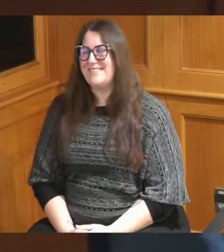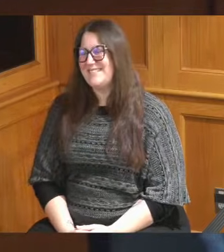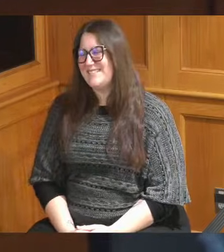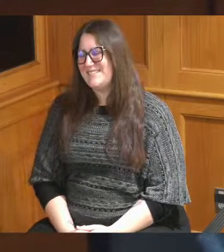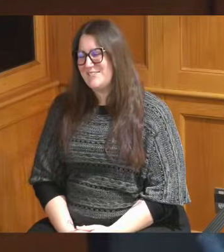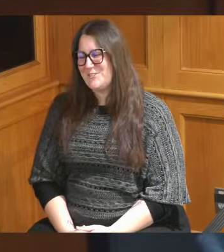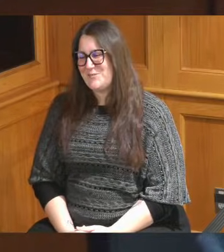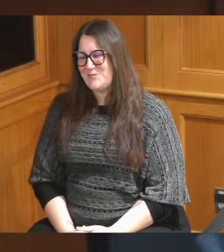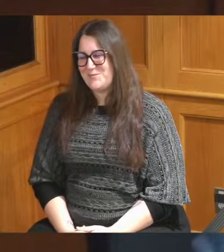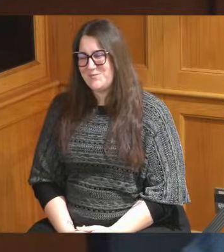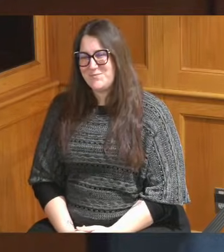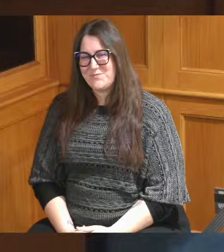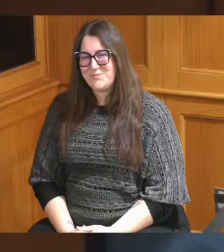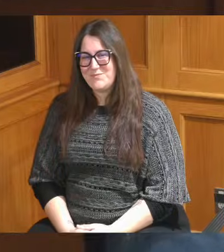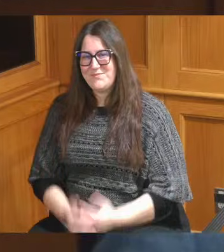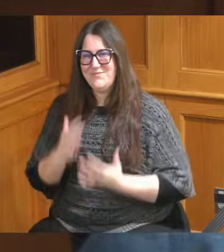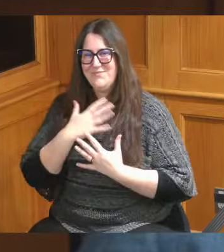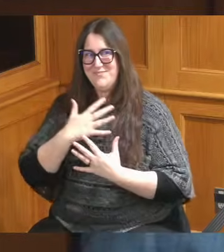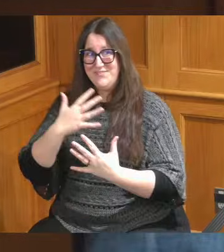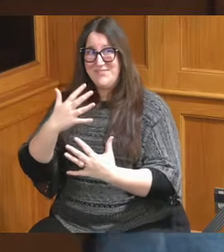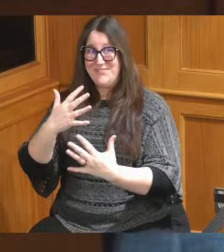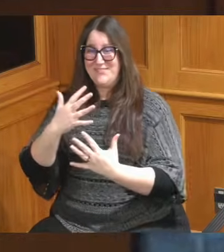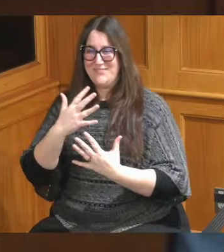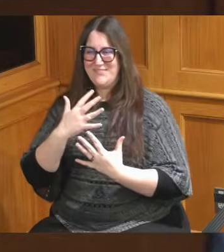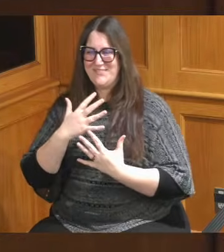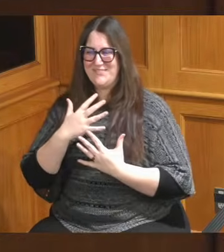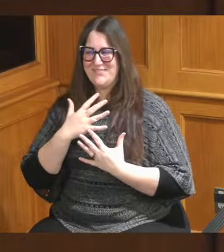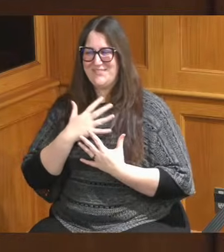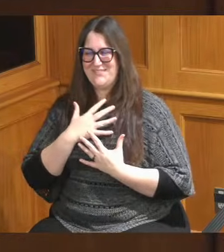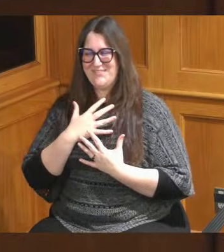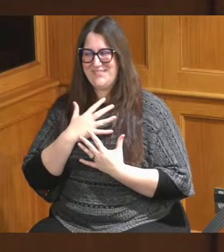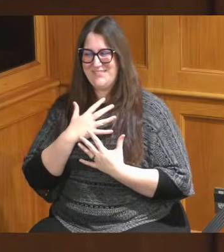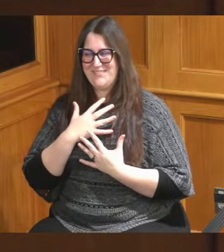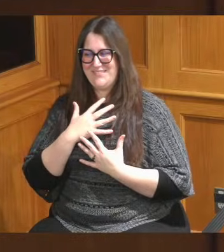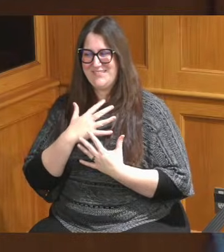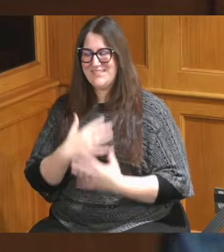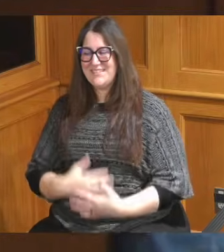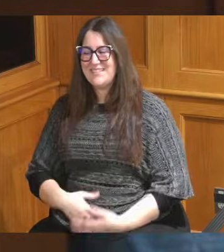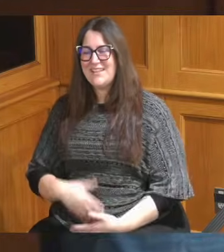We all need to take a deep breath, right? We're all standing on the shoulders here. you are the